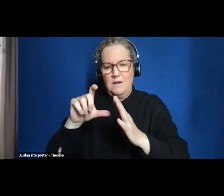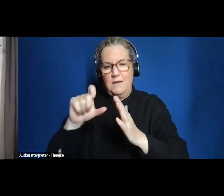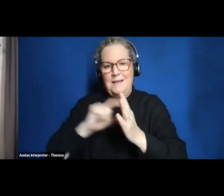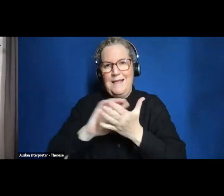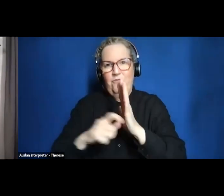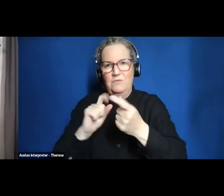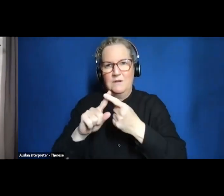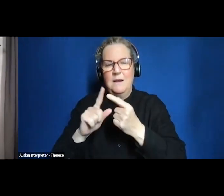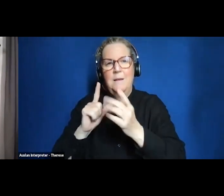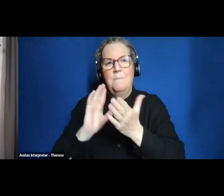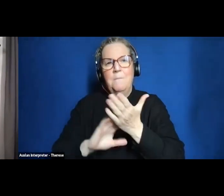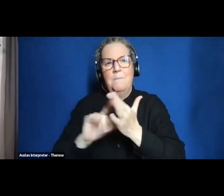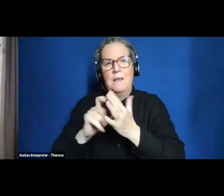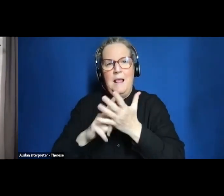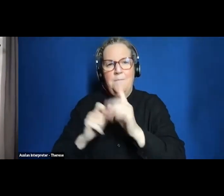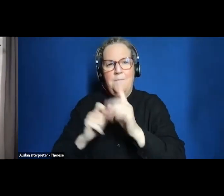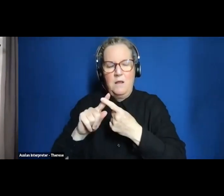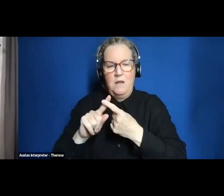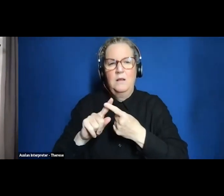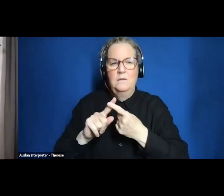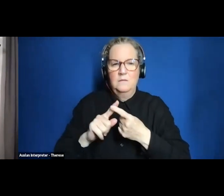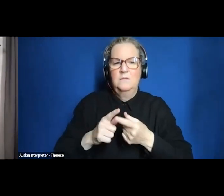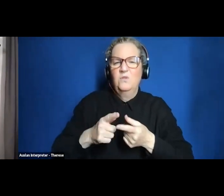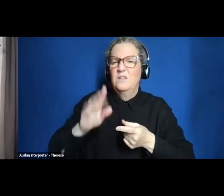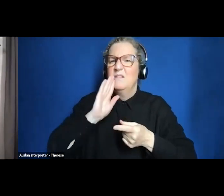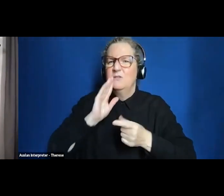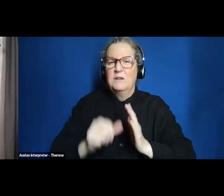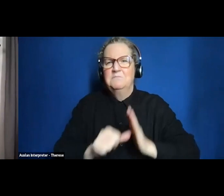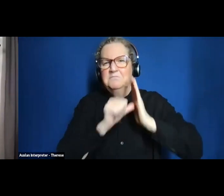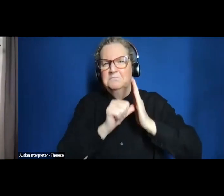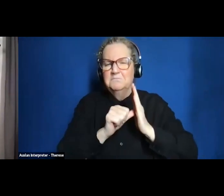Scott Avery, who is senior lecturer at Western Sydney University.